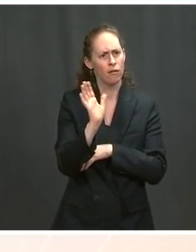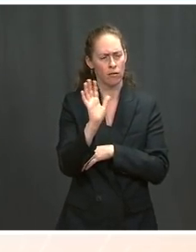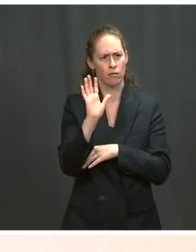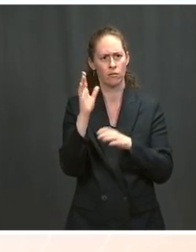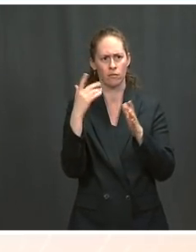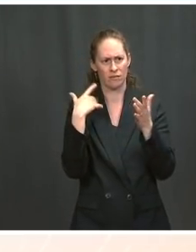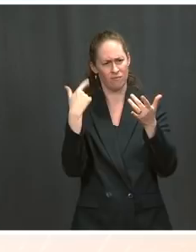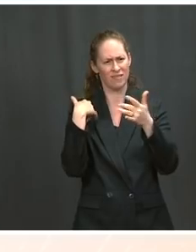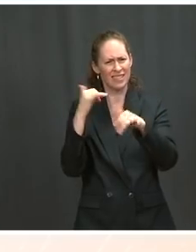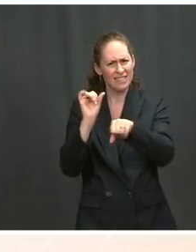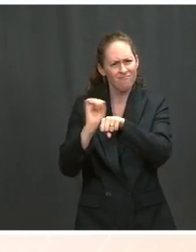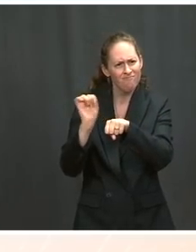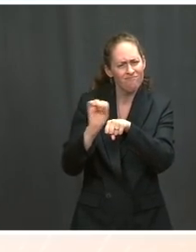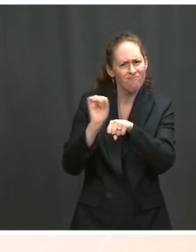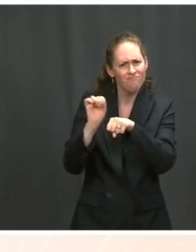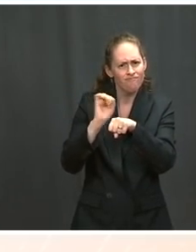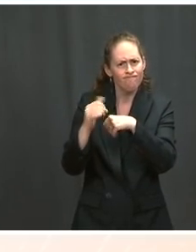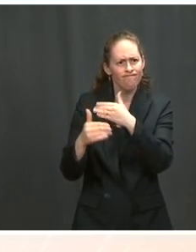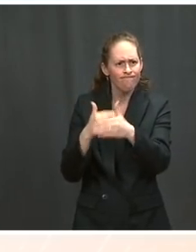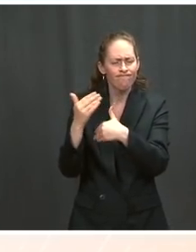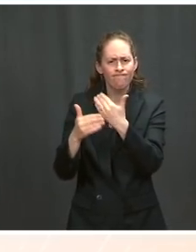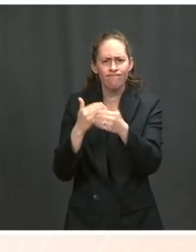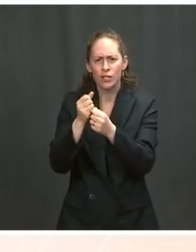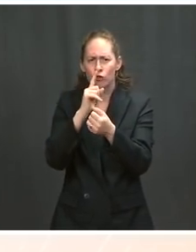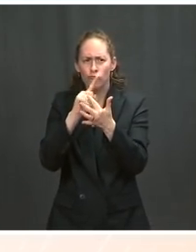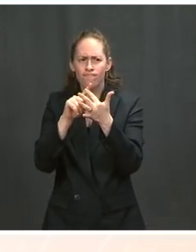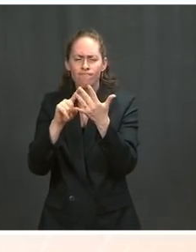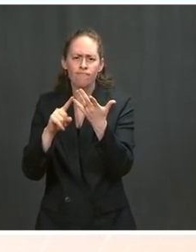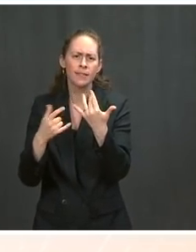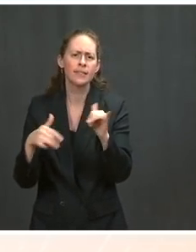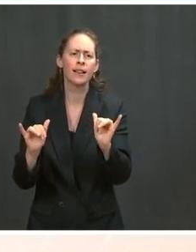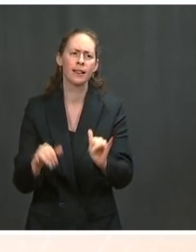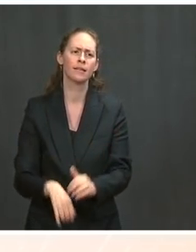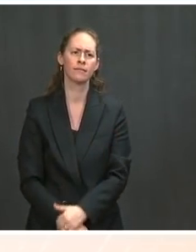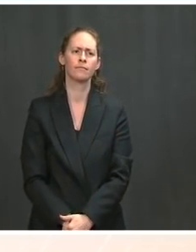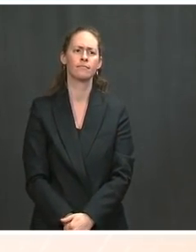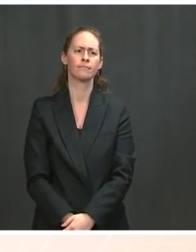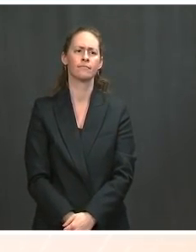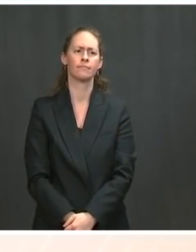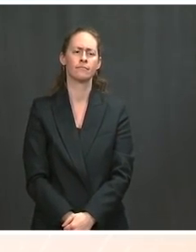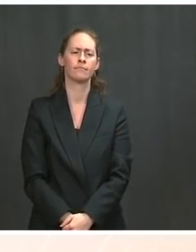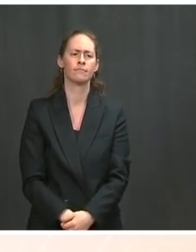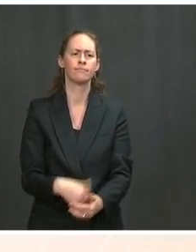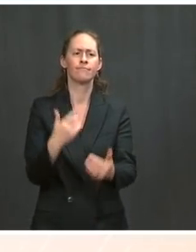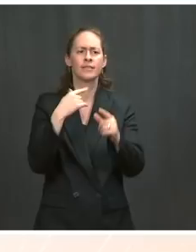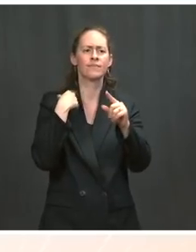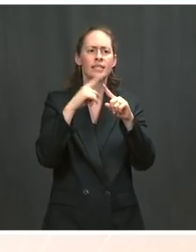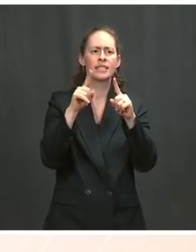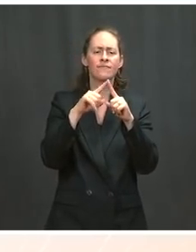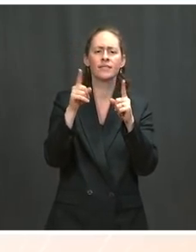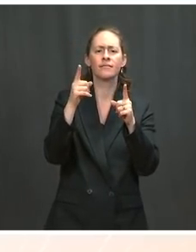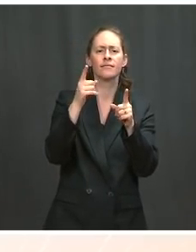But the system of governing -- career staff, Foreign Service officers -- are in place so that there can be the continuity